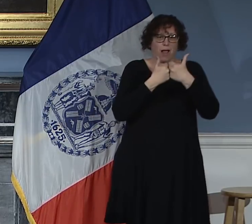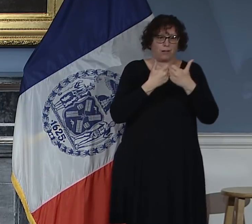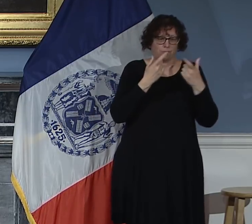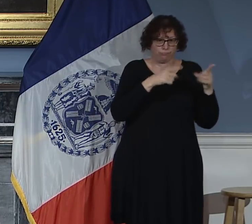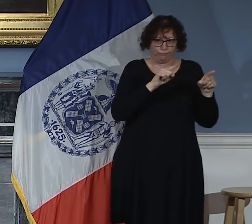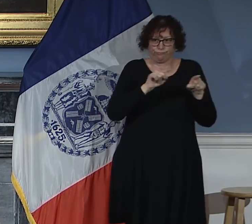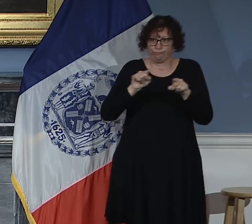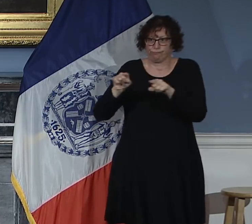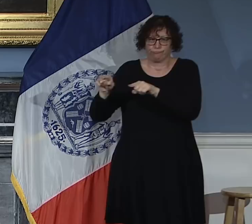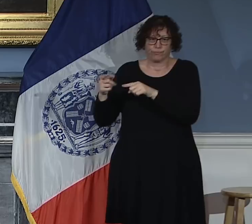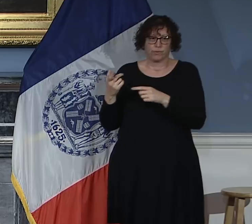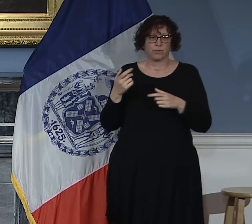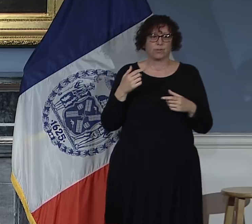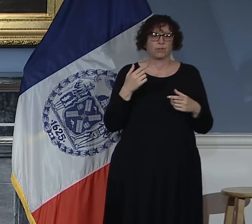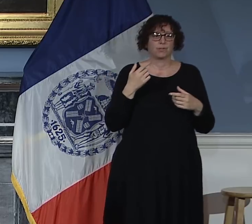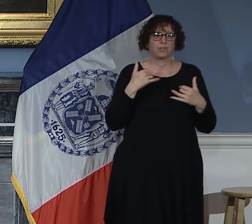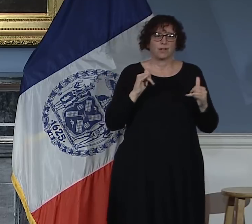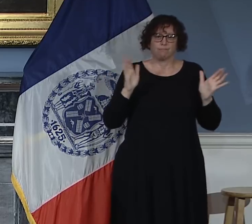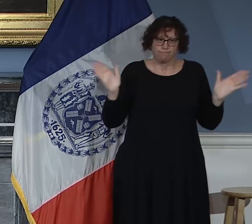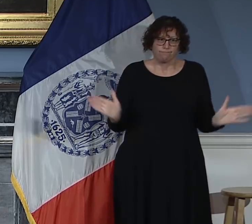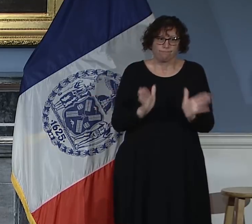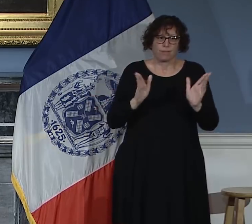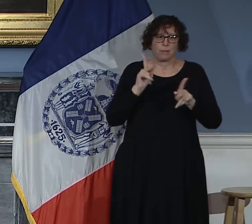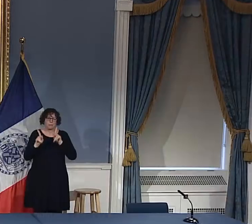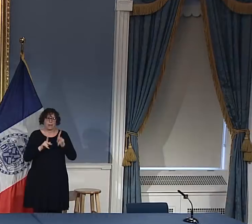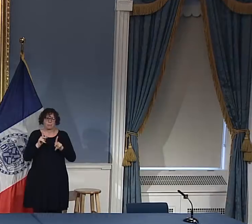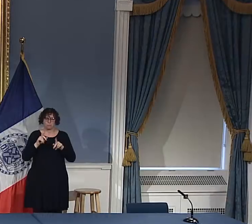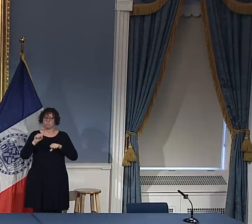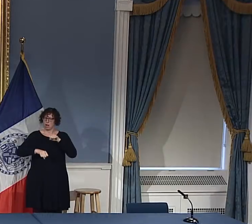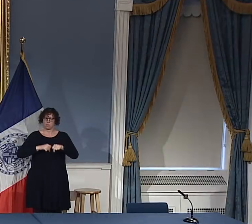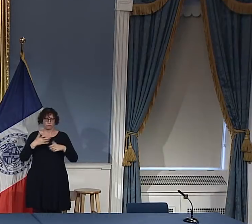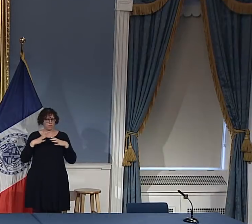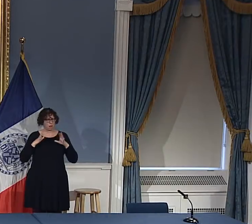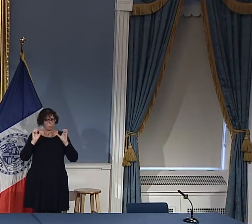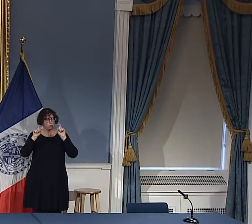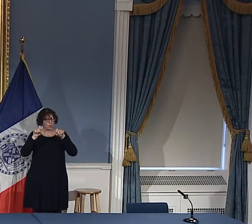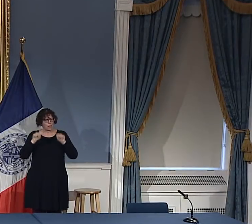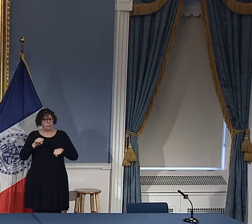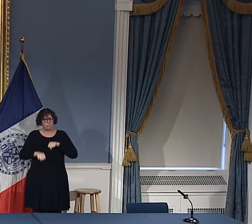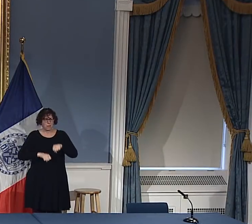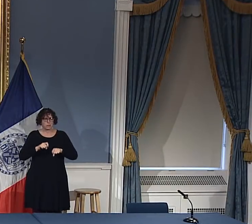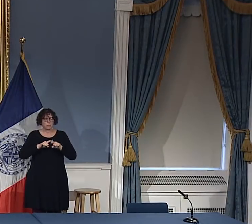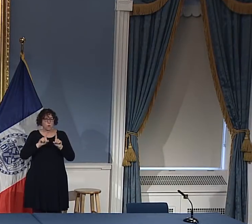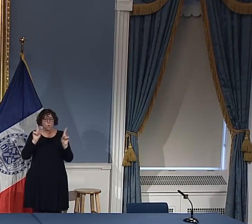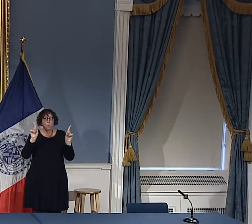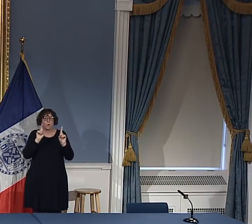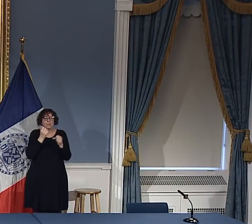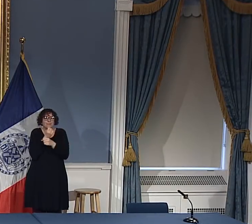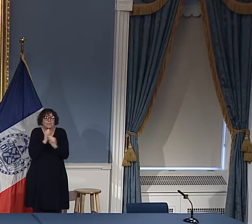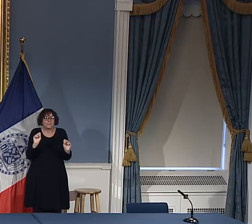THIS CRISIS. WE WANT PEOPLE BIKING WHO CAN. WII LLAV HE AN ANSWER FOR Y OOUN THAT TOMORROW. OKAY.